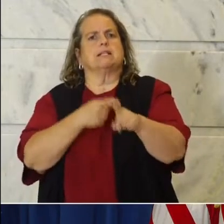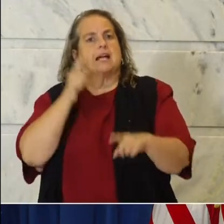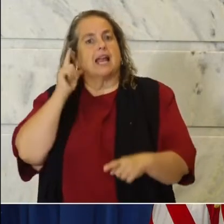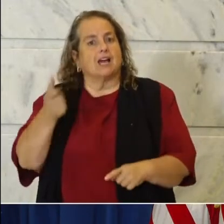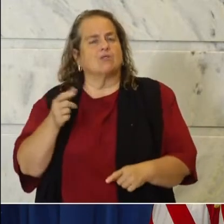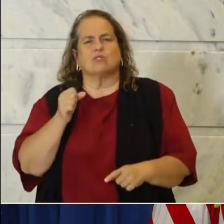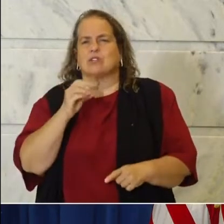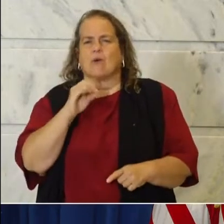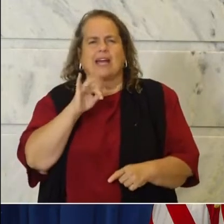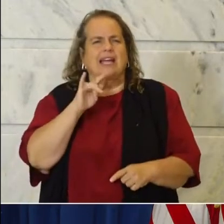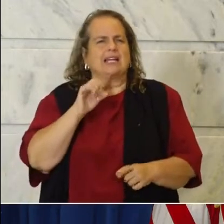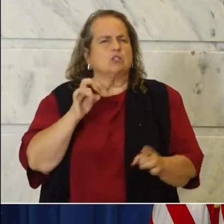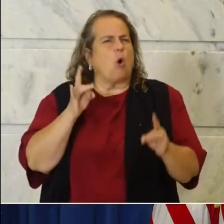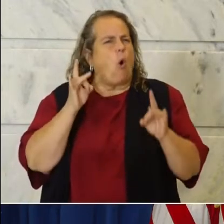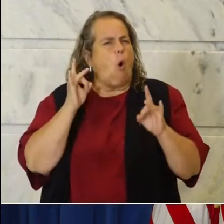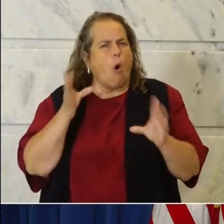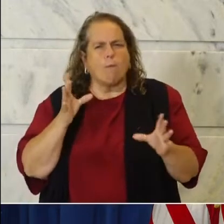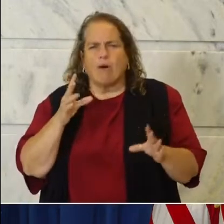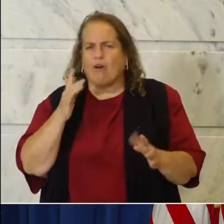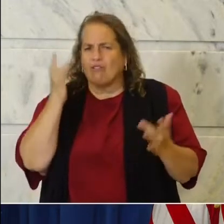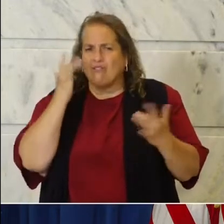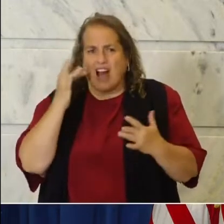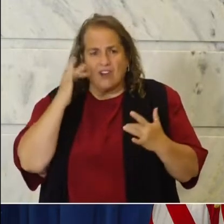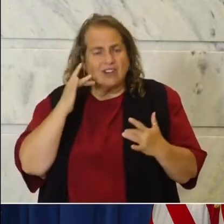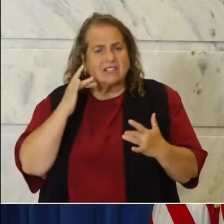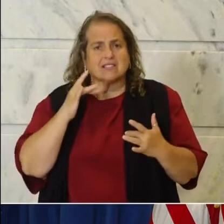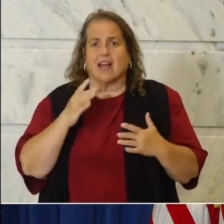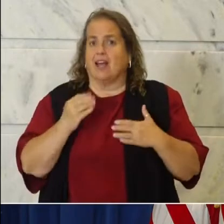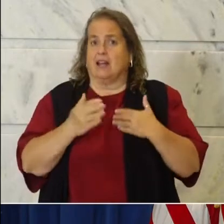and even if it's affecting somebody that the statistics say it probably